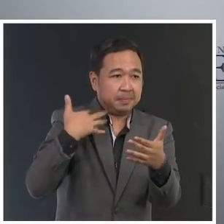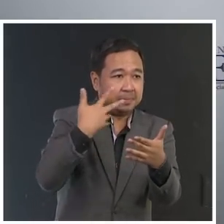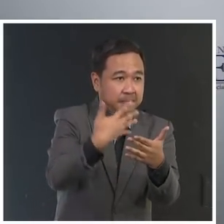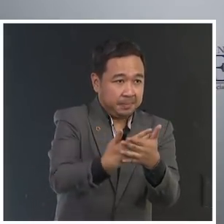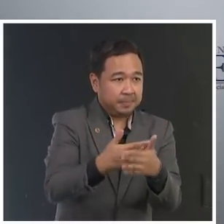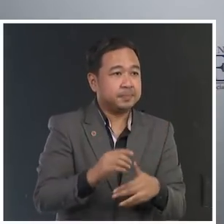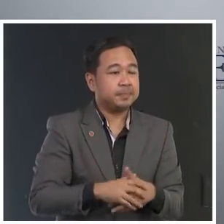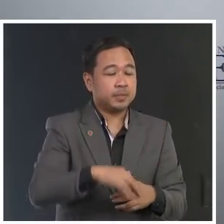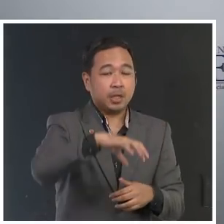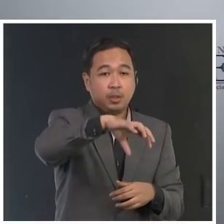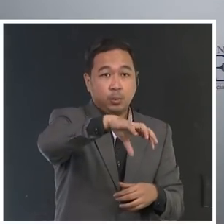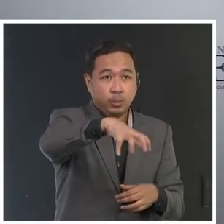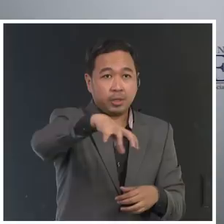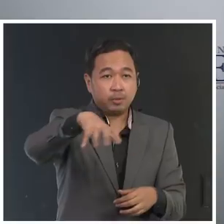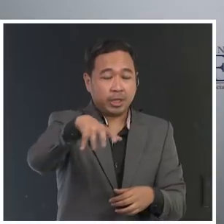engine promoting disability-inclusive